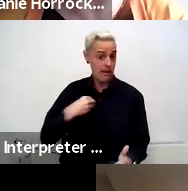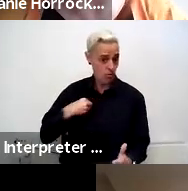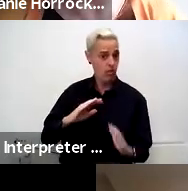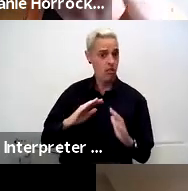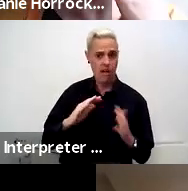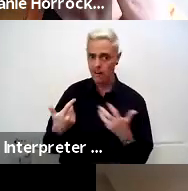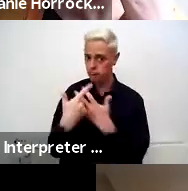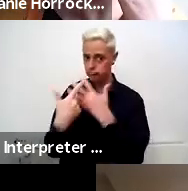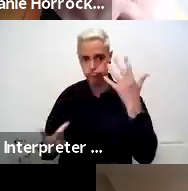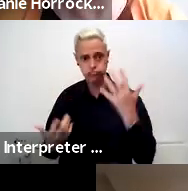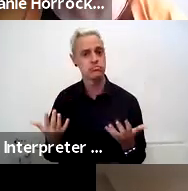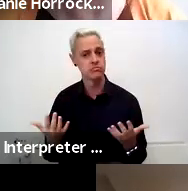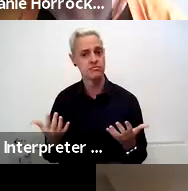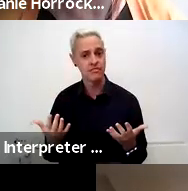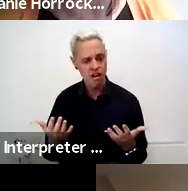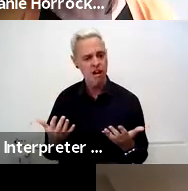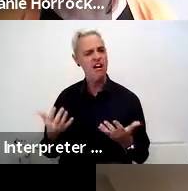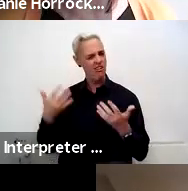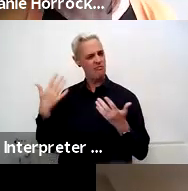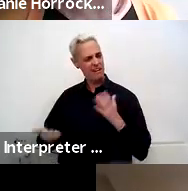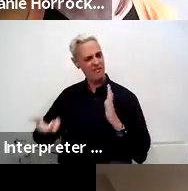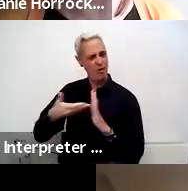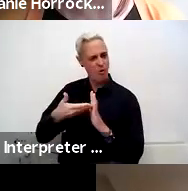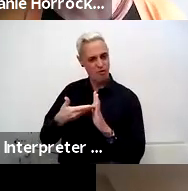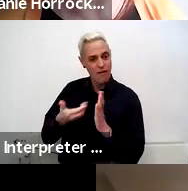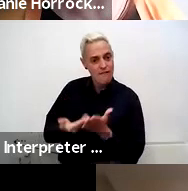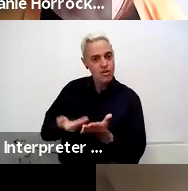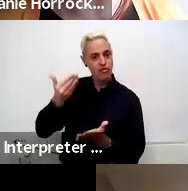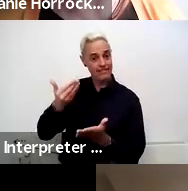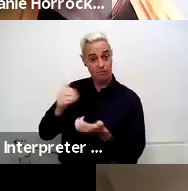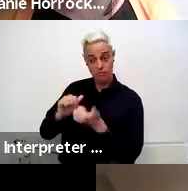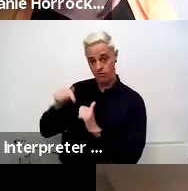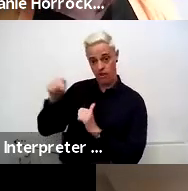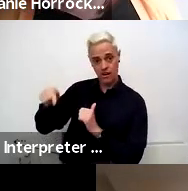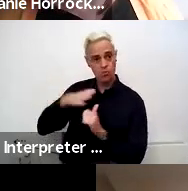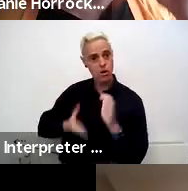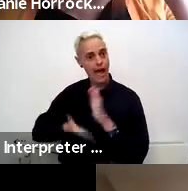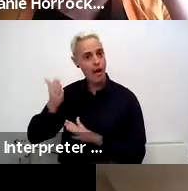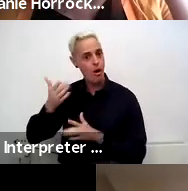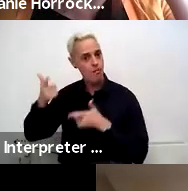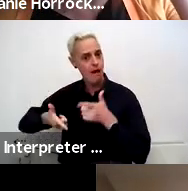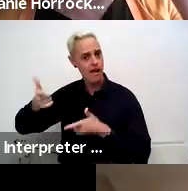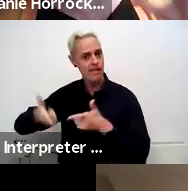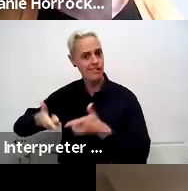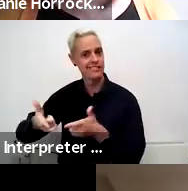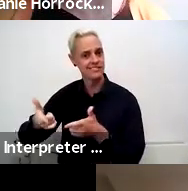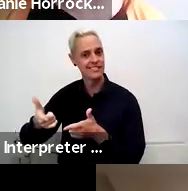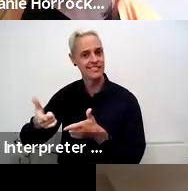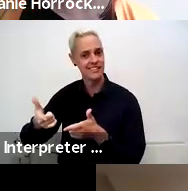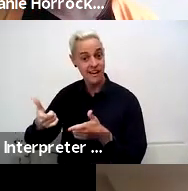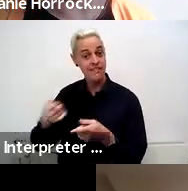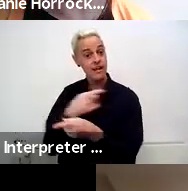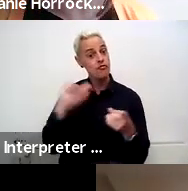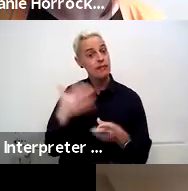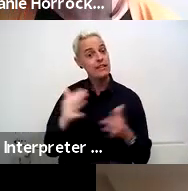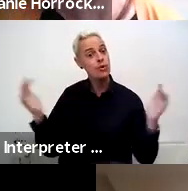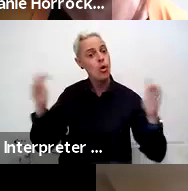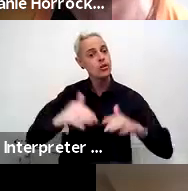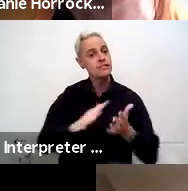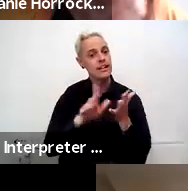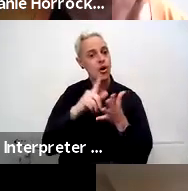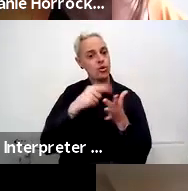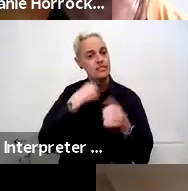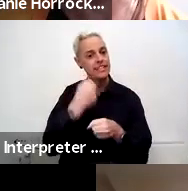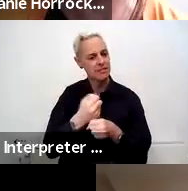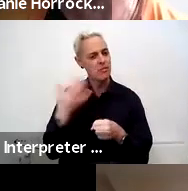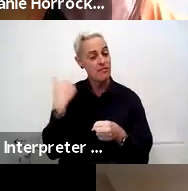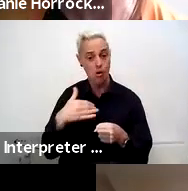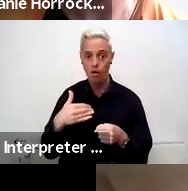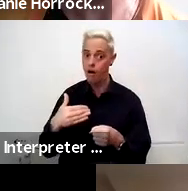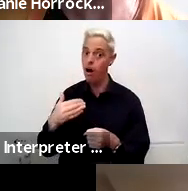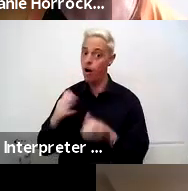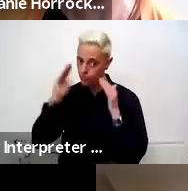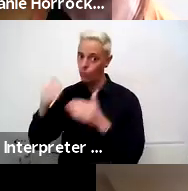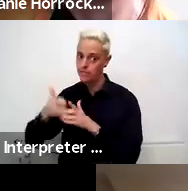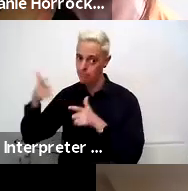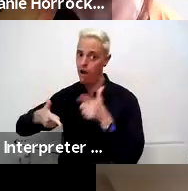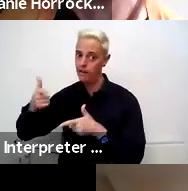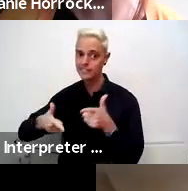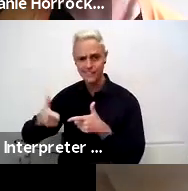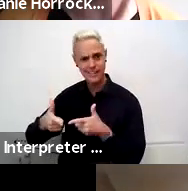You know I've recently been part of a big fundraising campaign for us and we wanted to be able to go out on a bike, an issue with anyone who's been to any hustings throughout the this campaign will hear me talk endlessly about bikes and her point was